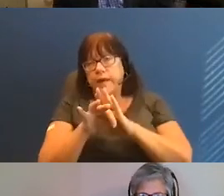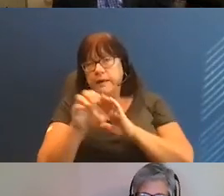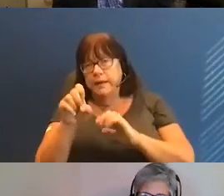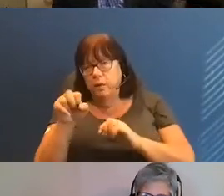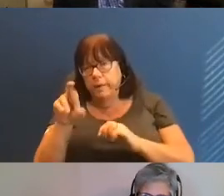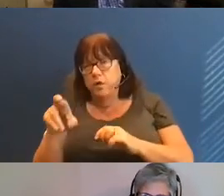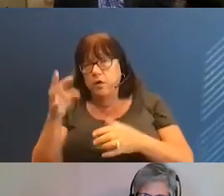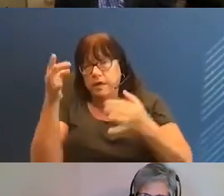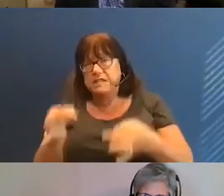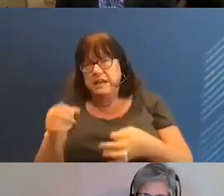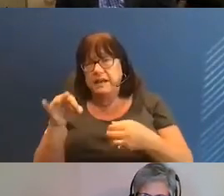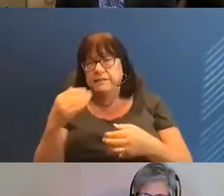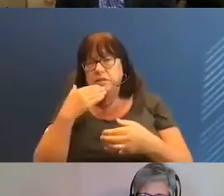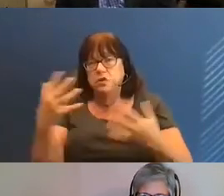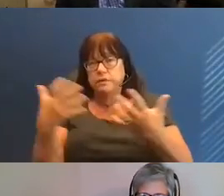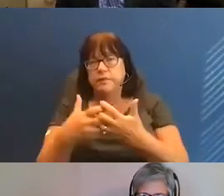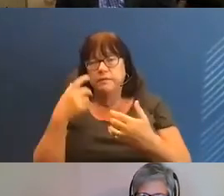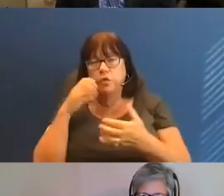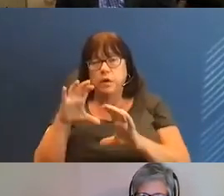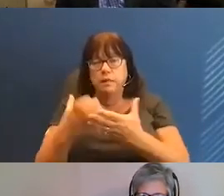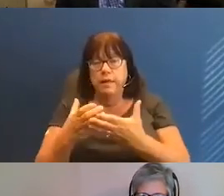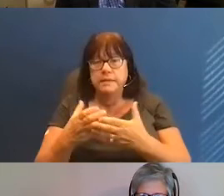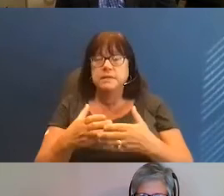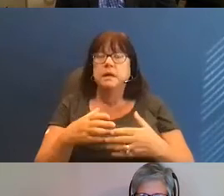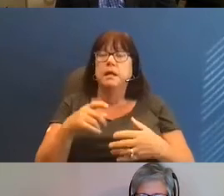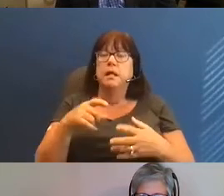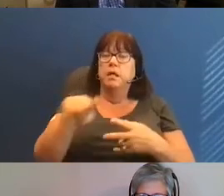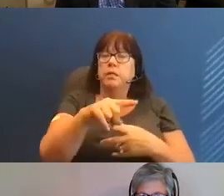a particular class. Those who get an exploratory grant can also apply later for an adopt adapt